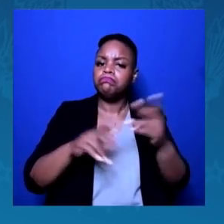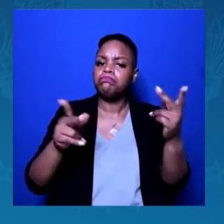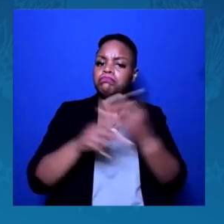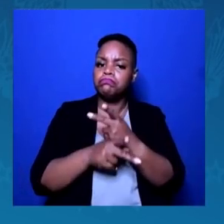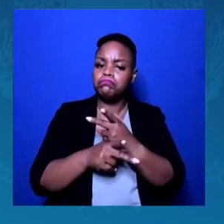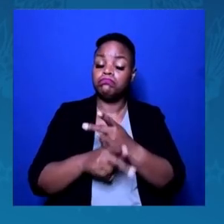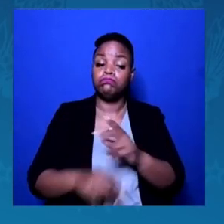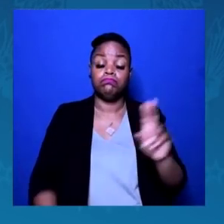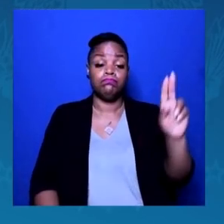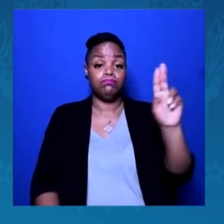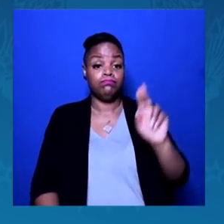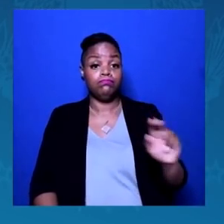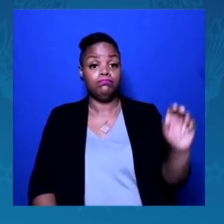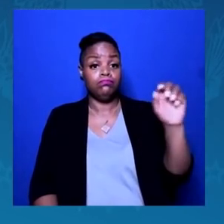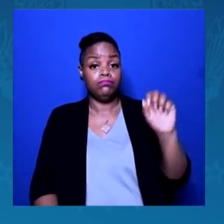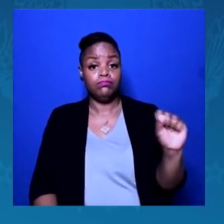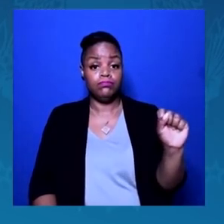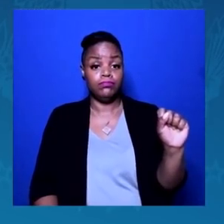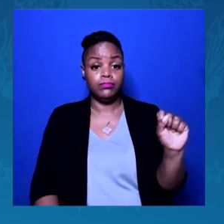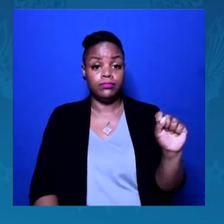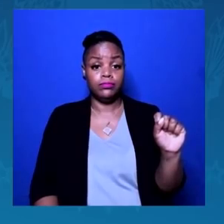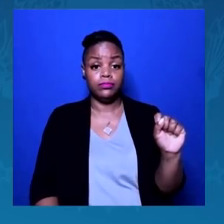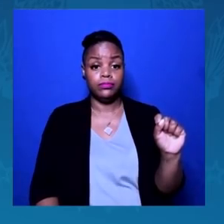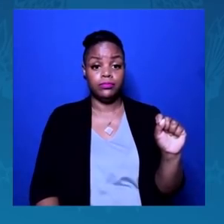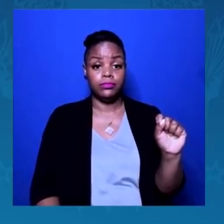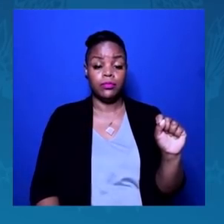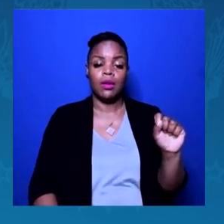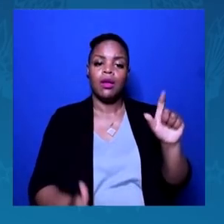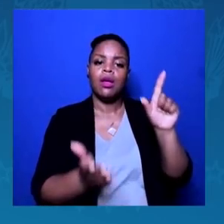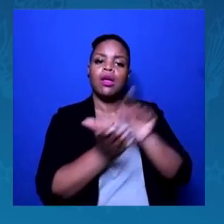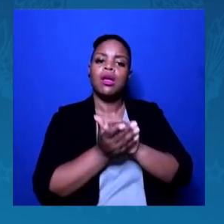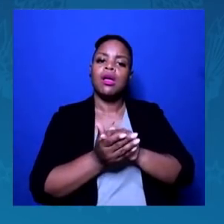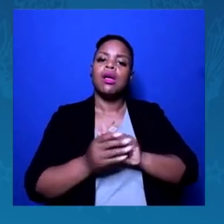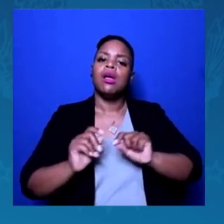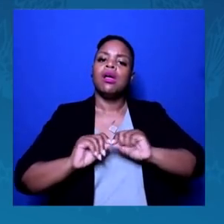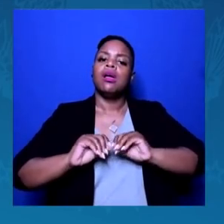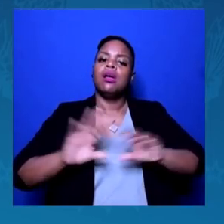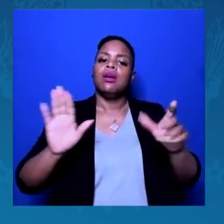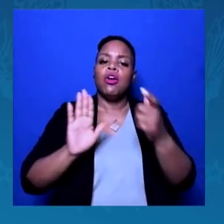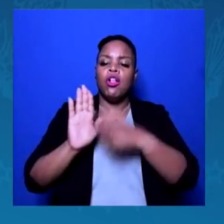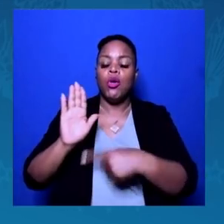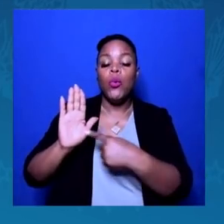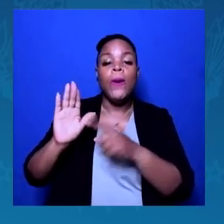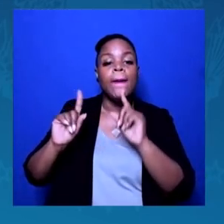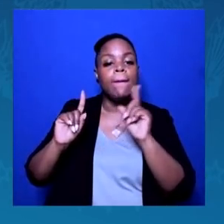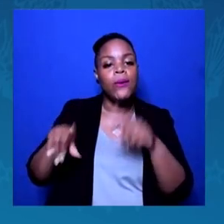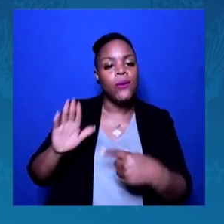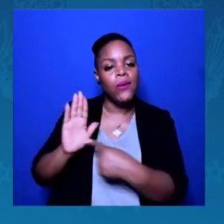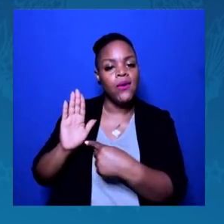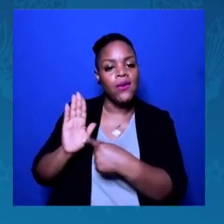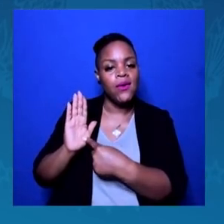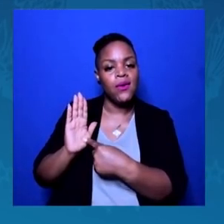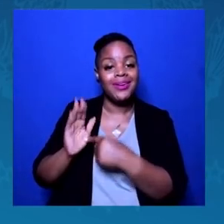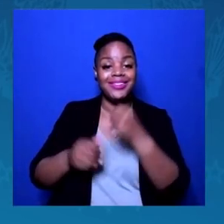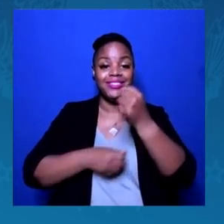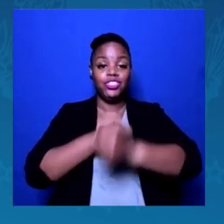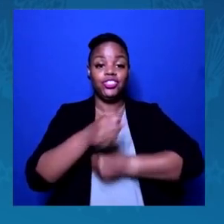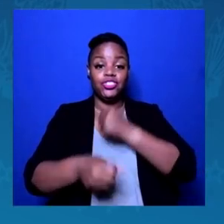global consensus that by the year 2030, we could see temperatures rise as much as two point seven degrees Fahrenheit